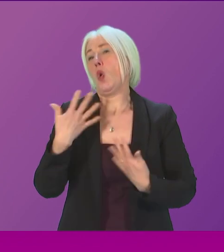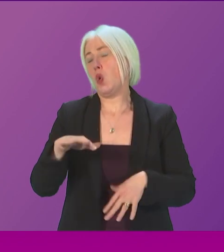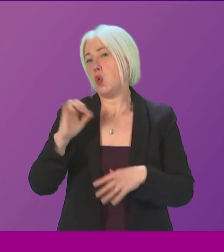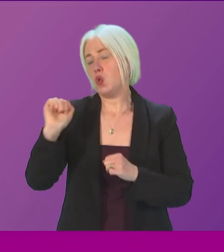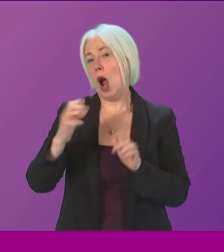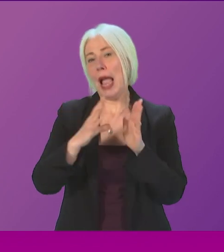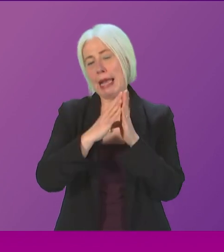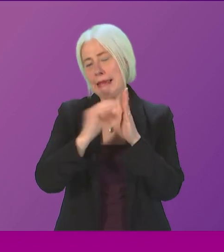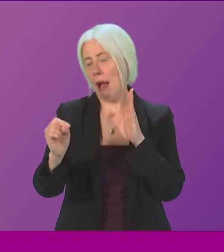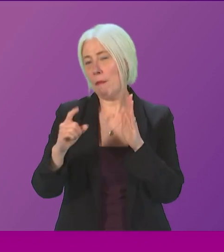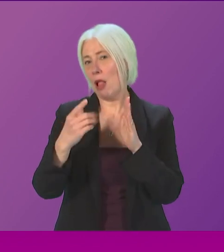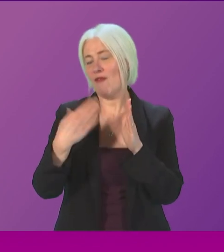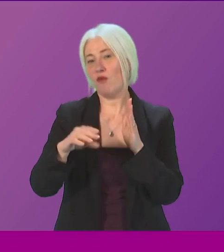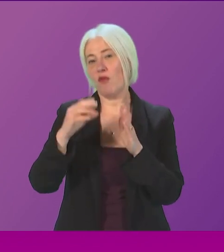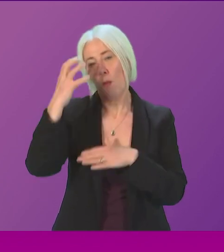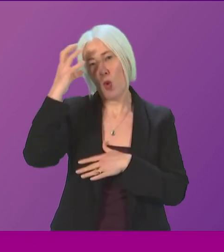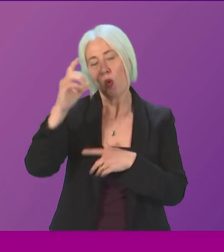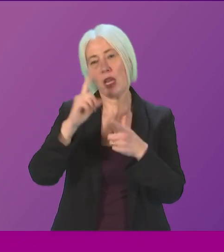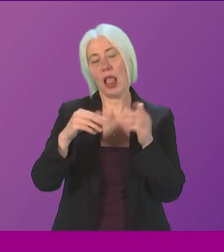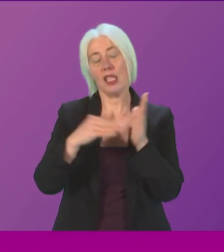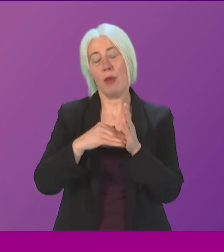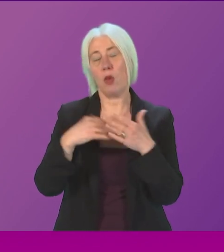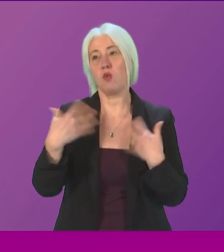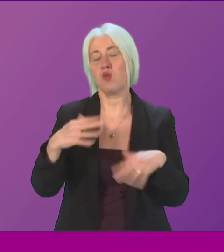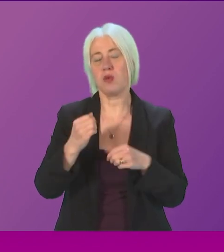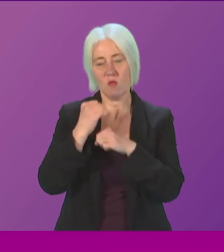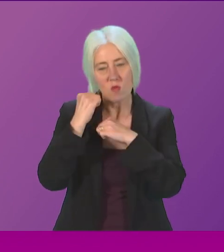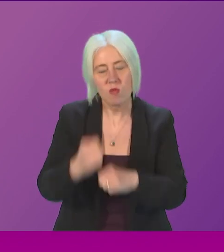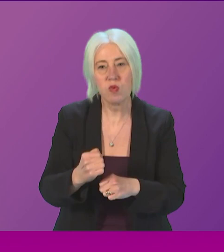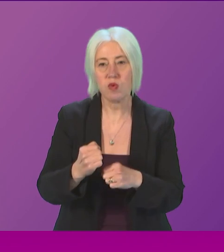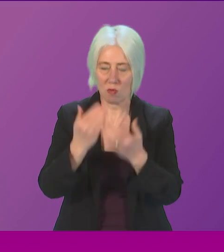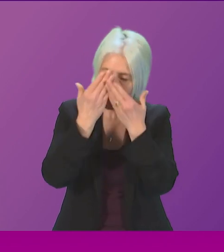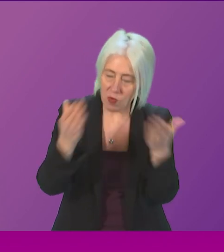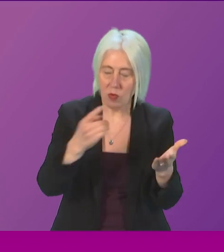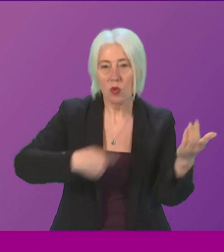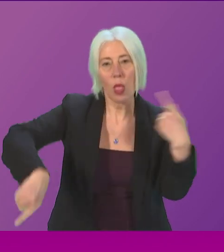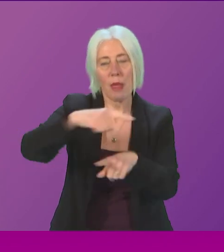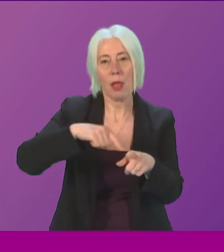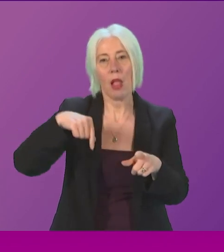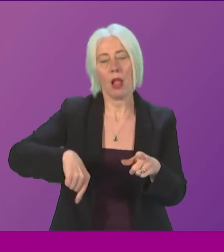The memory of her steadfast devotion to the people of these islands reassured me of the